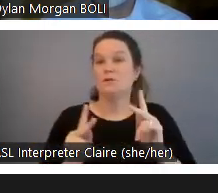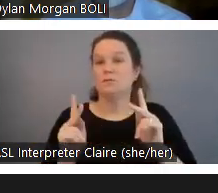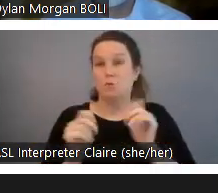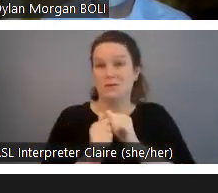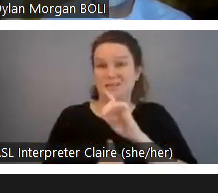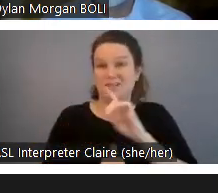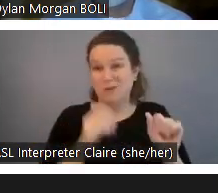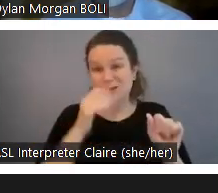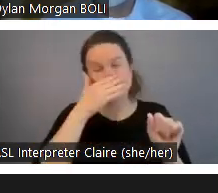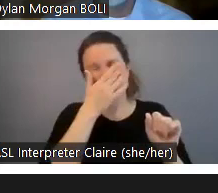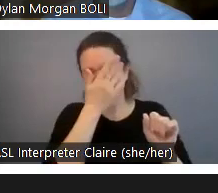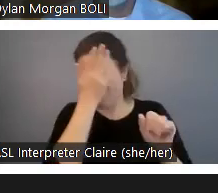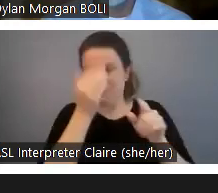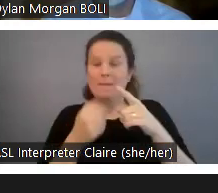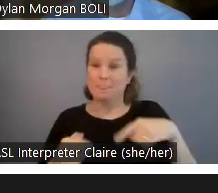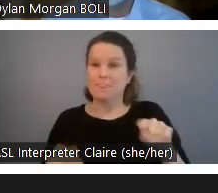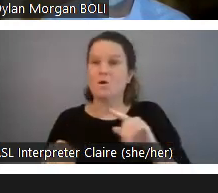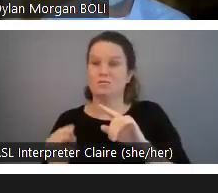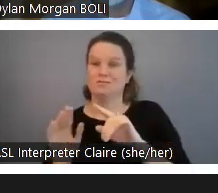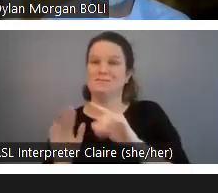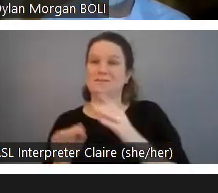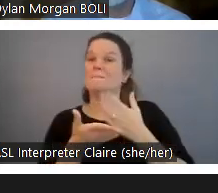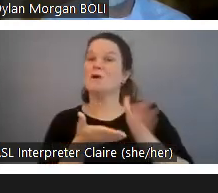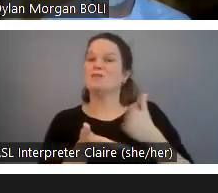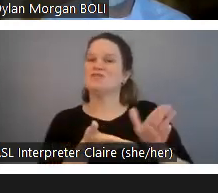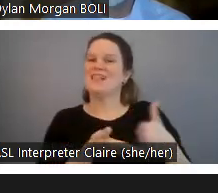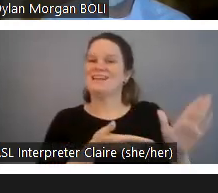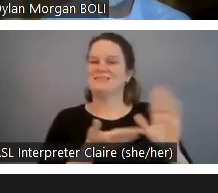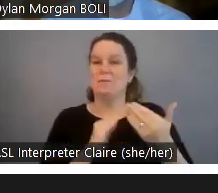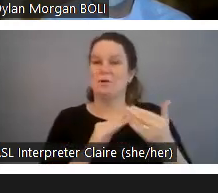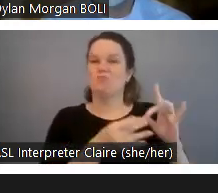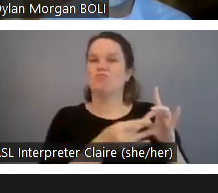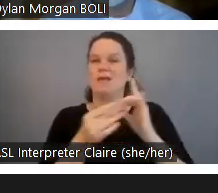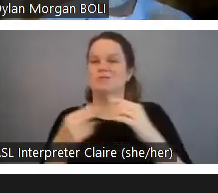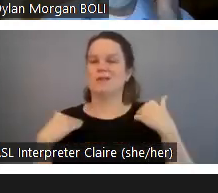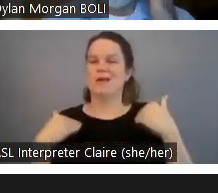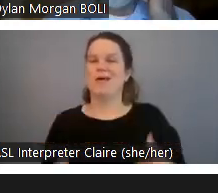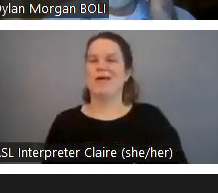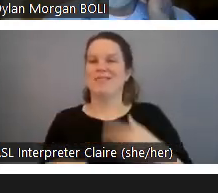are the traditional marginalized in terms of health care